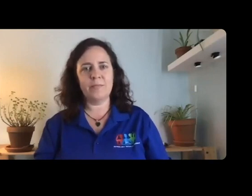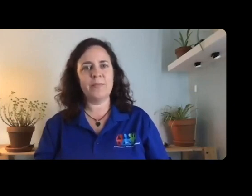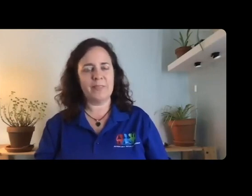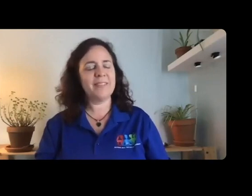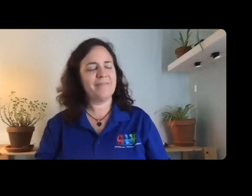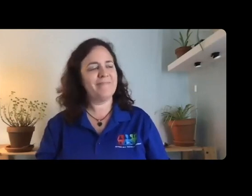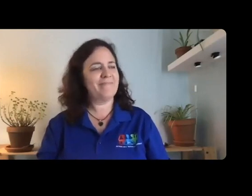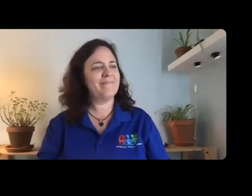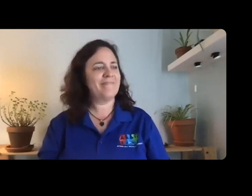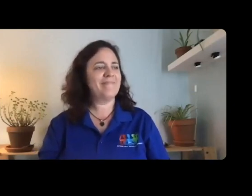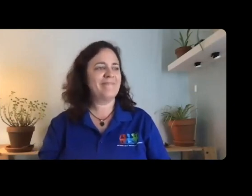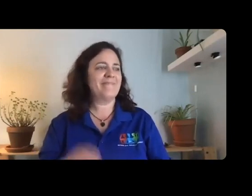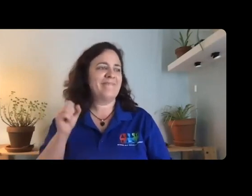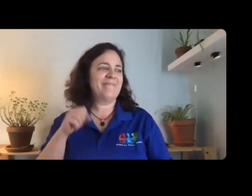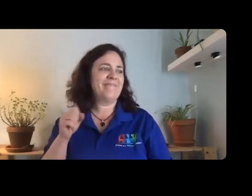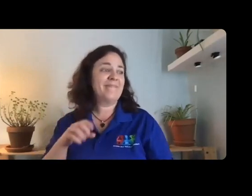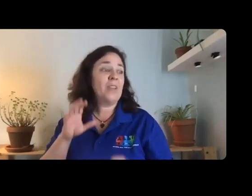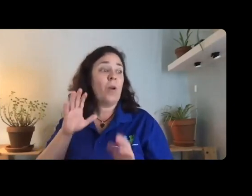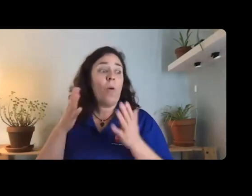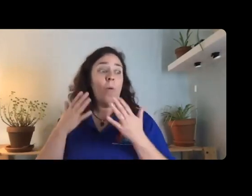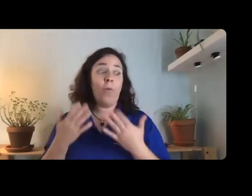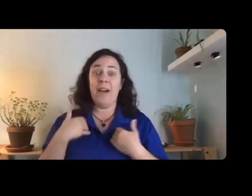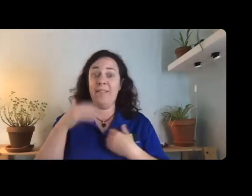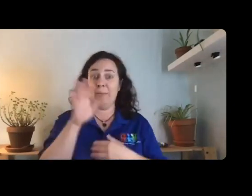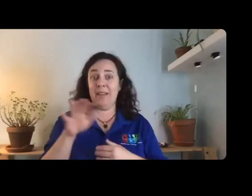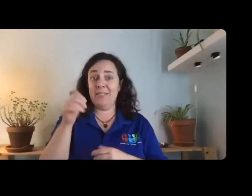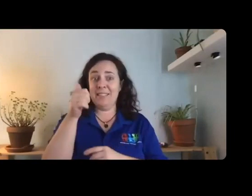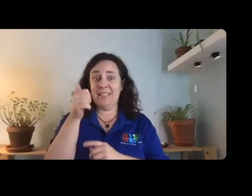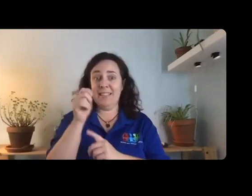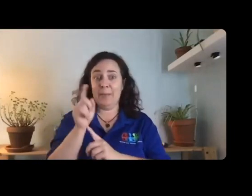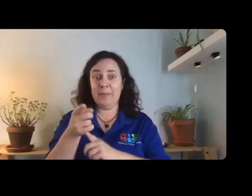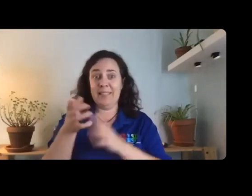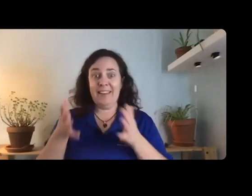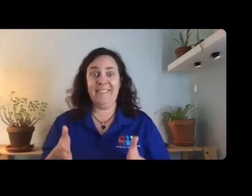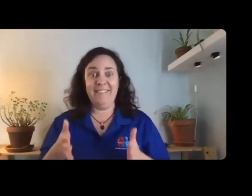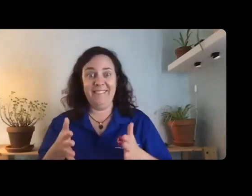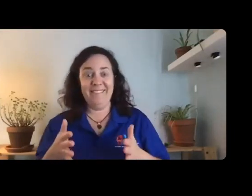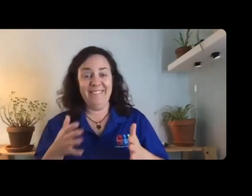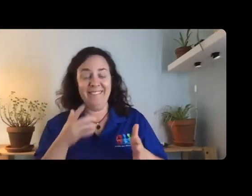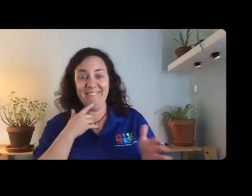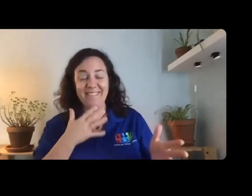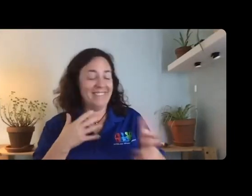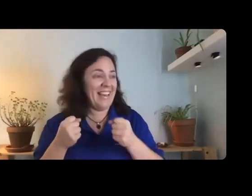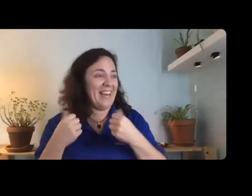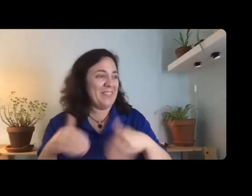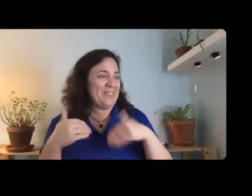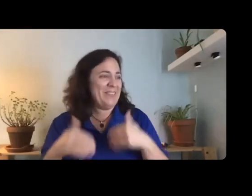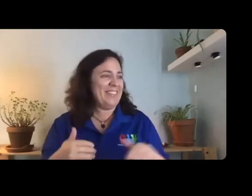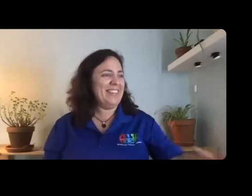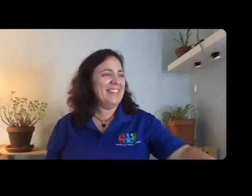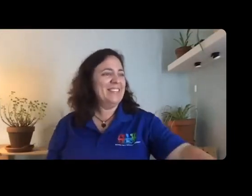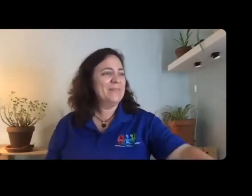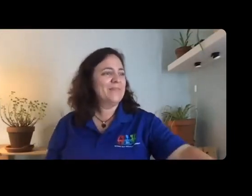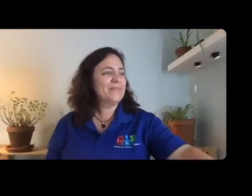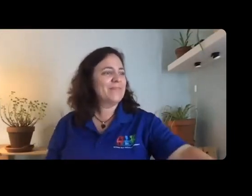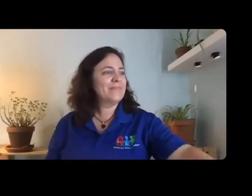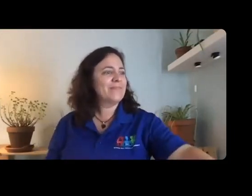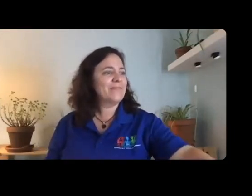Especially those who don't have full access to language. And we can use them to reinforce language acquisition.